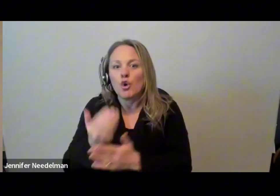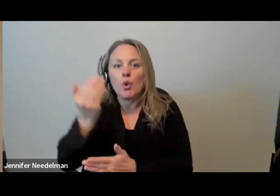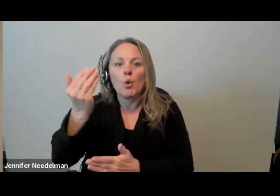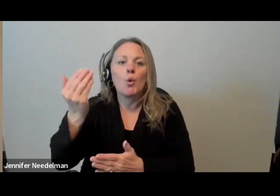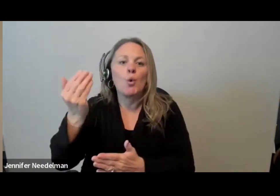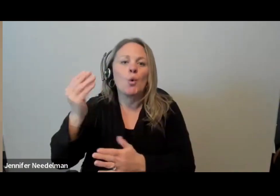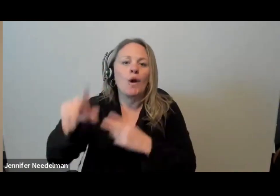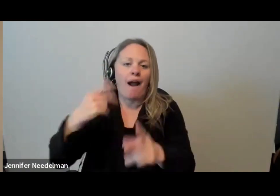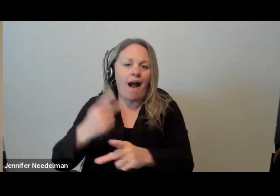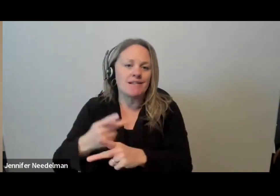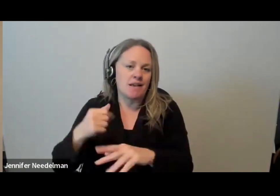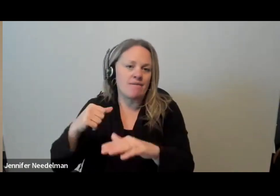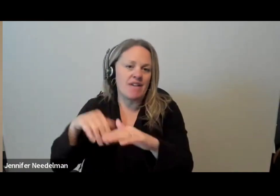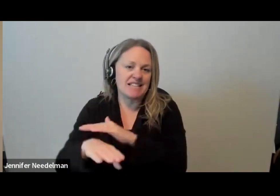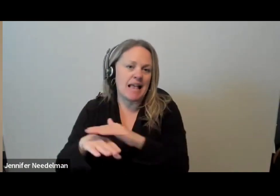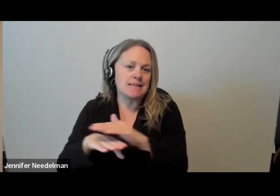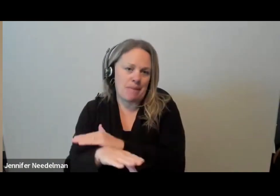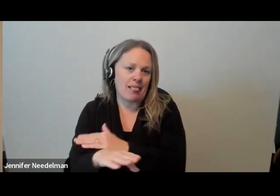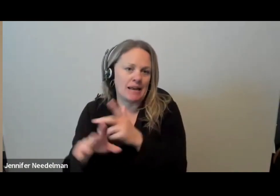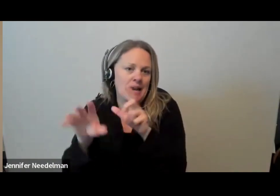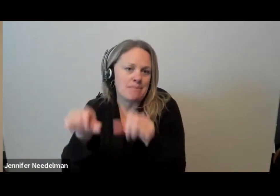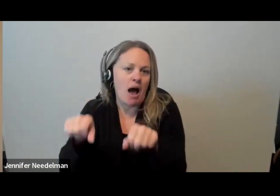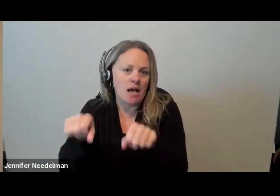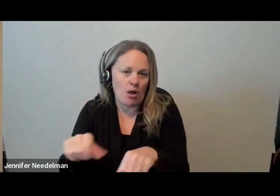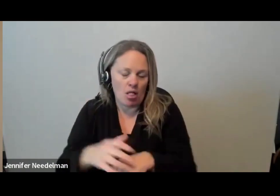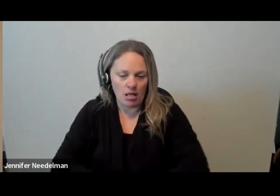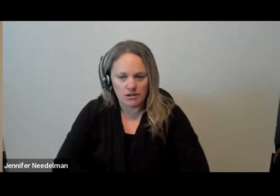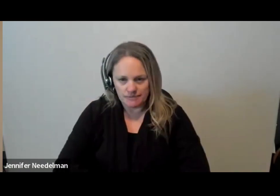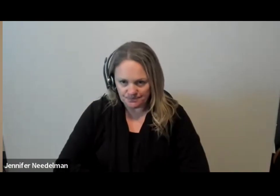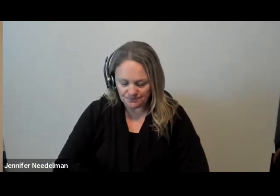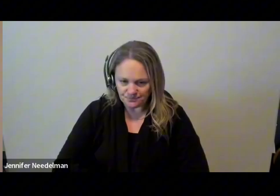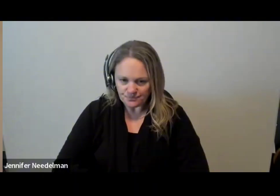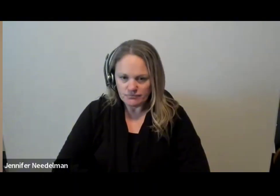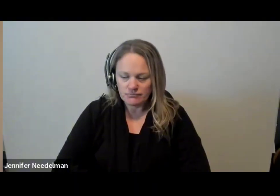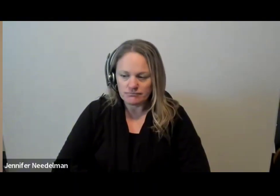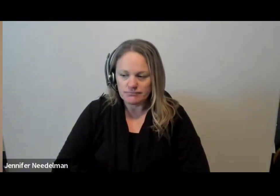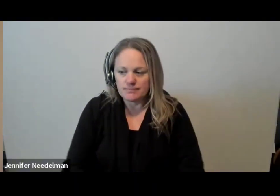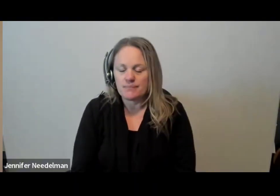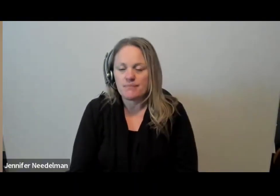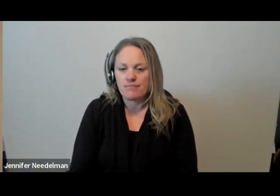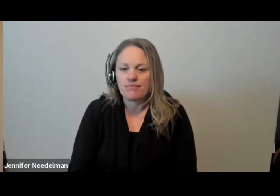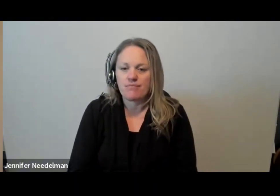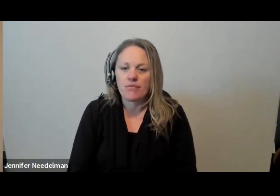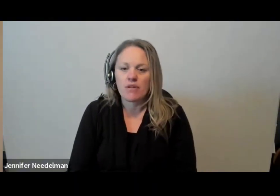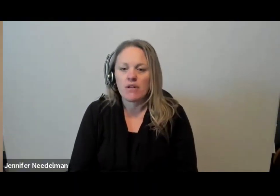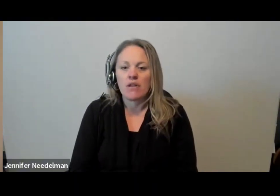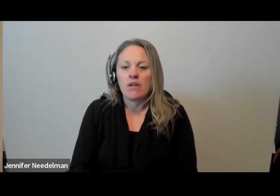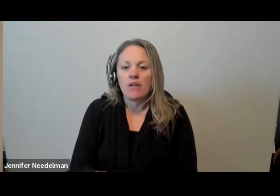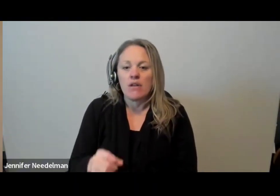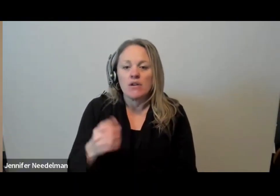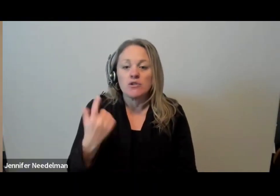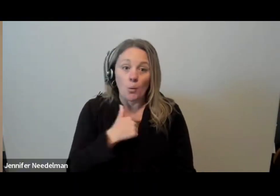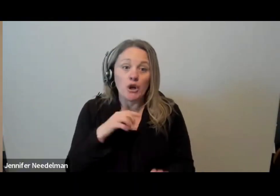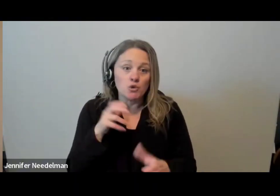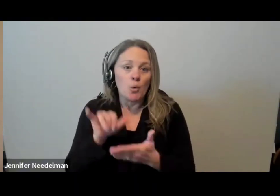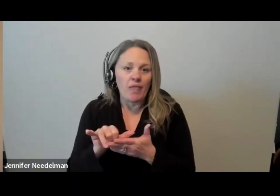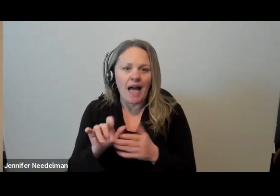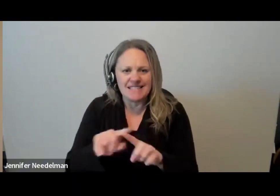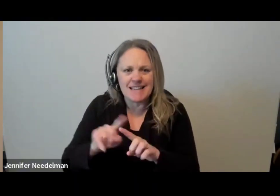of accessibility is actually possible at the, at the cutting edge of, of technology and innovation. So we do that in a couple ways.